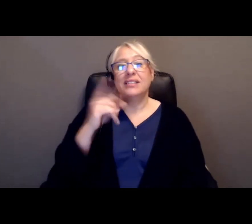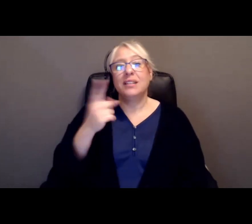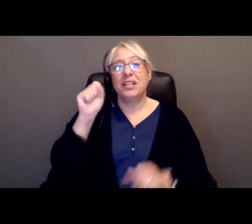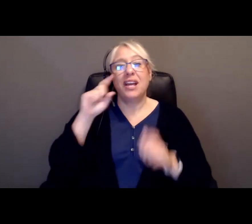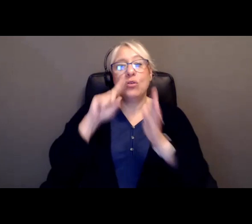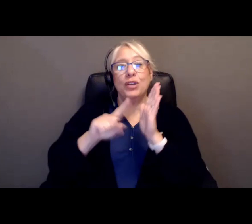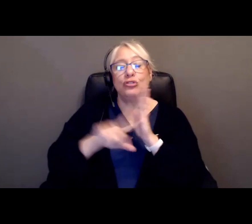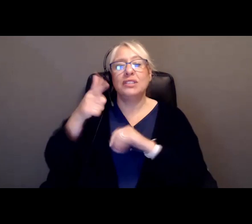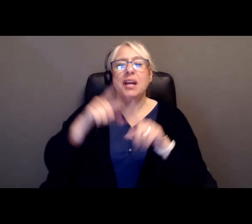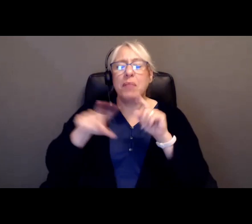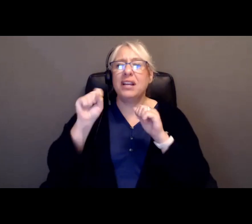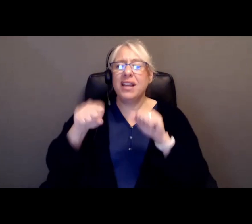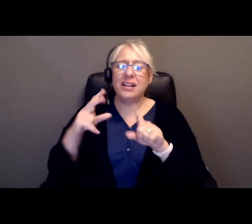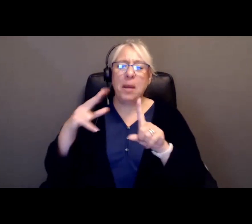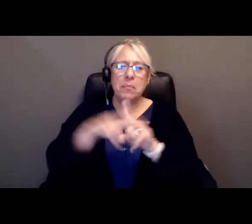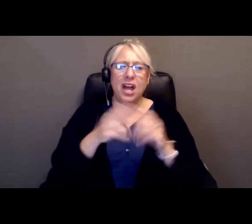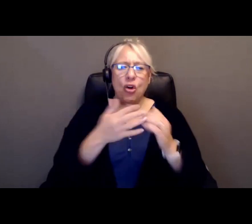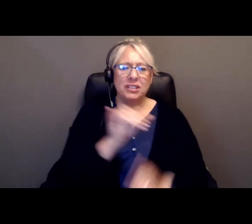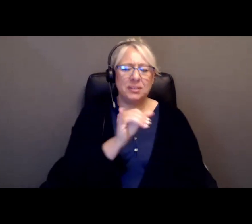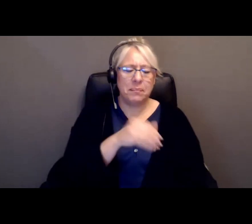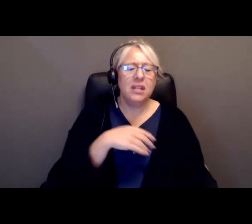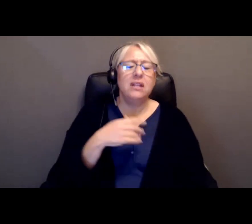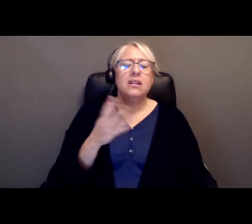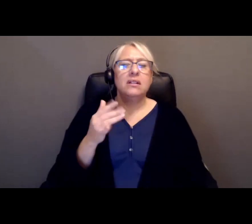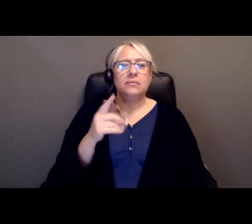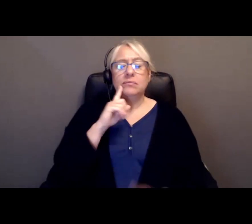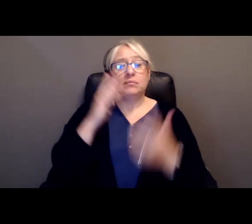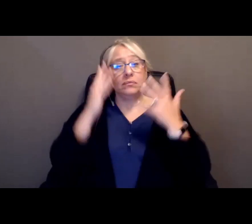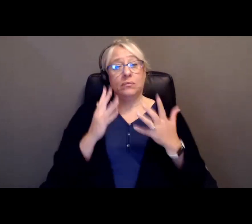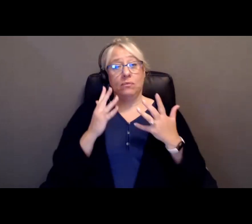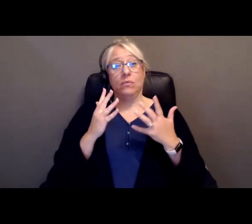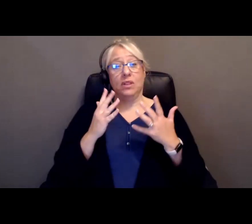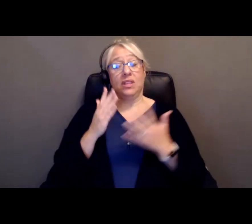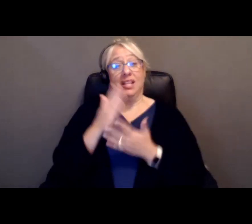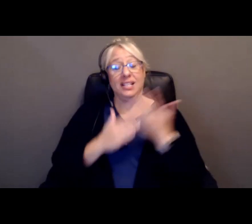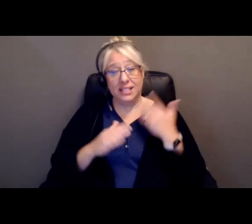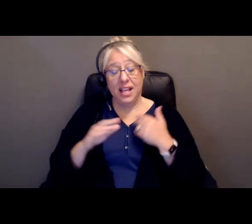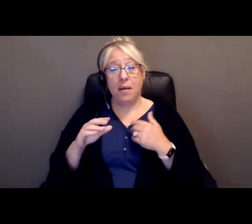applied similarly. Unfortunately, the way some racialized communities have experienced